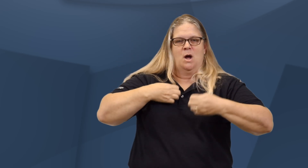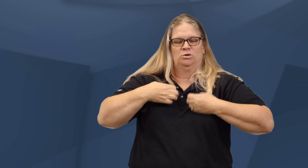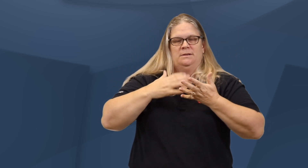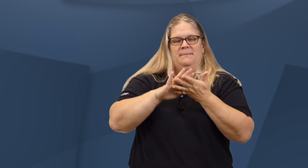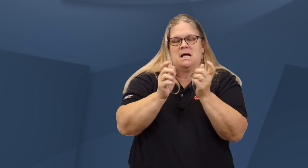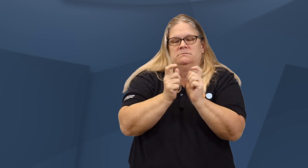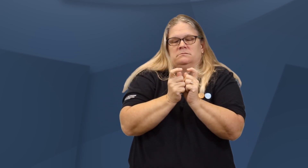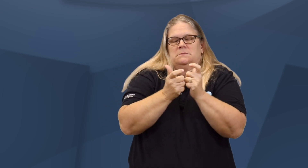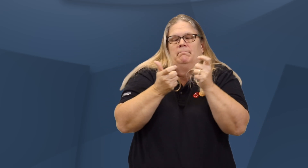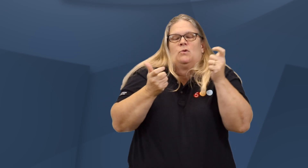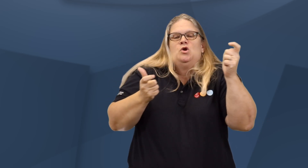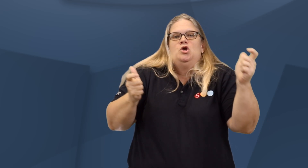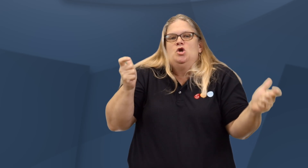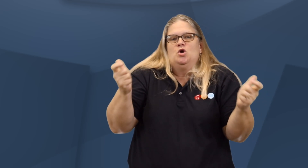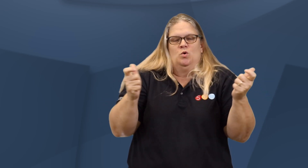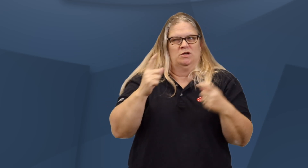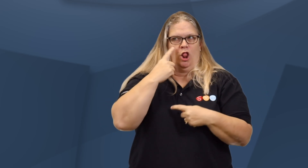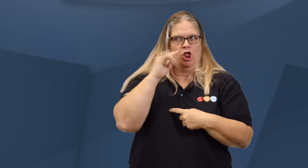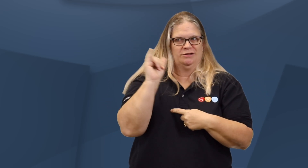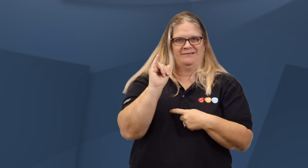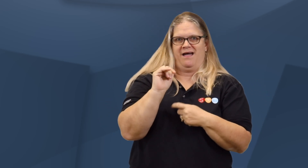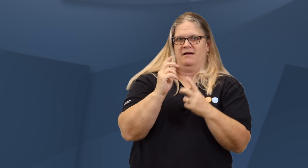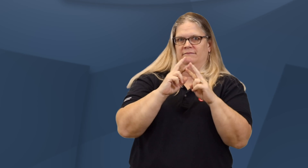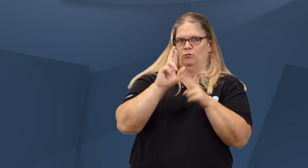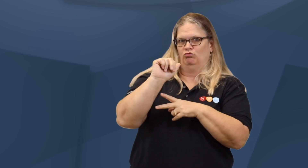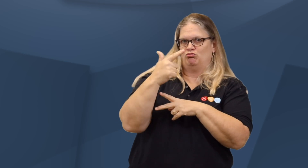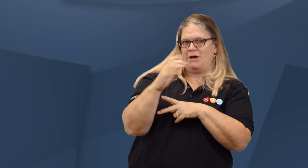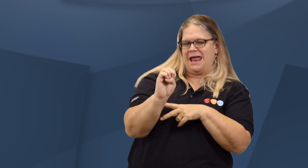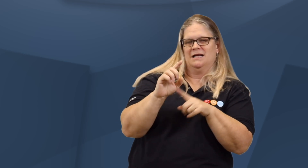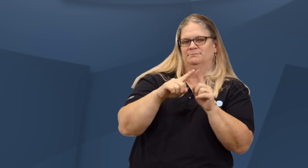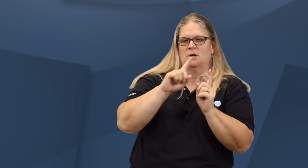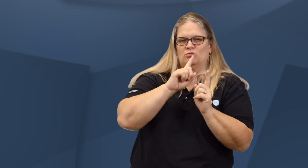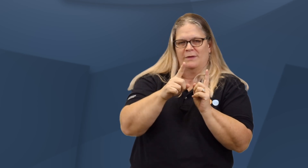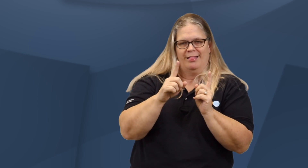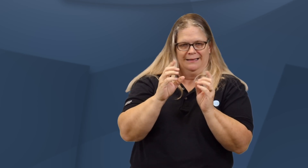Their emotions become so big it almost looks like they're in a rage.